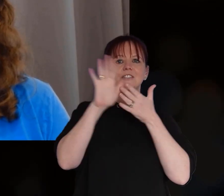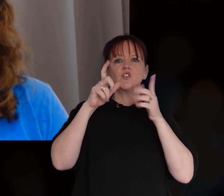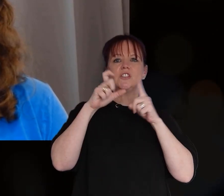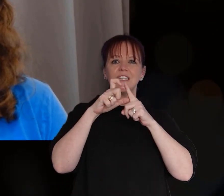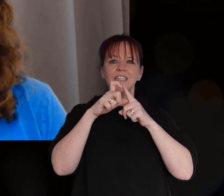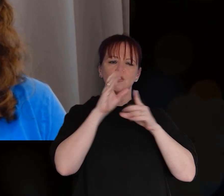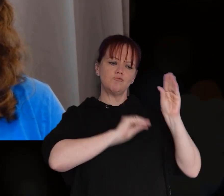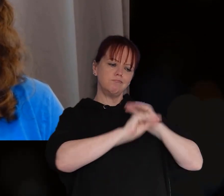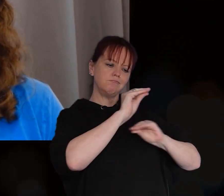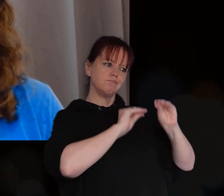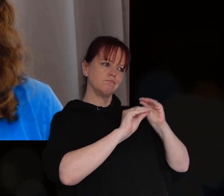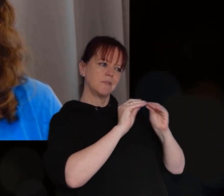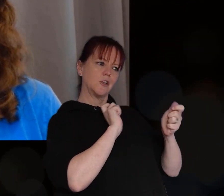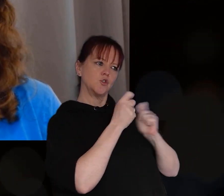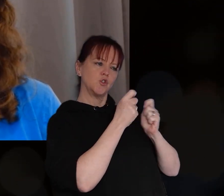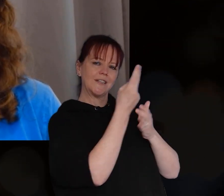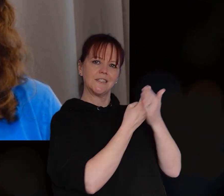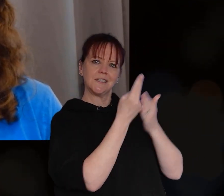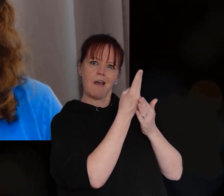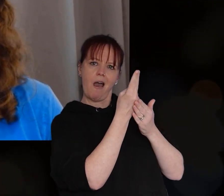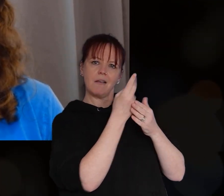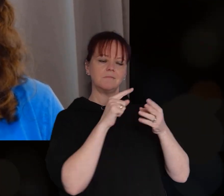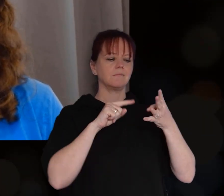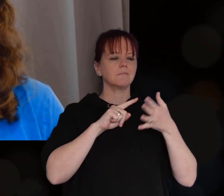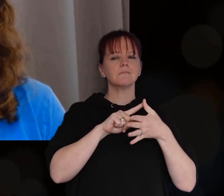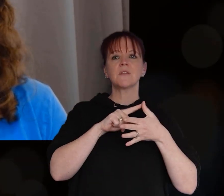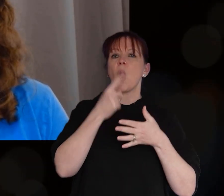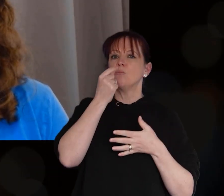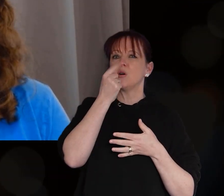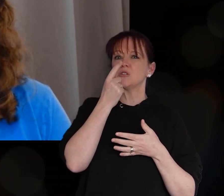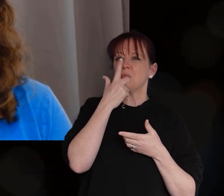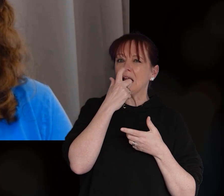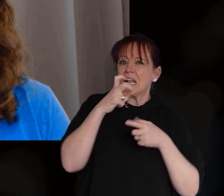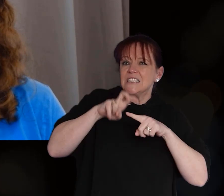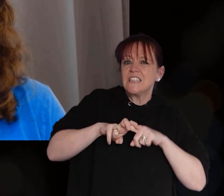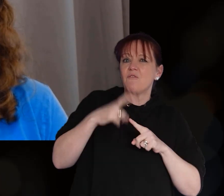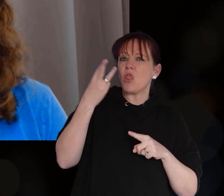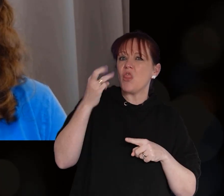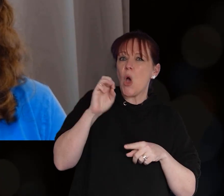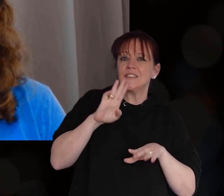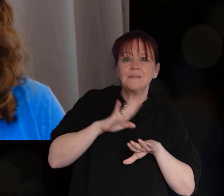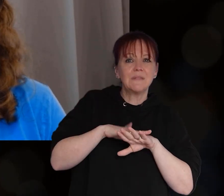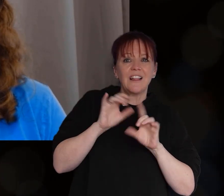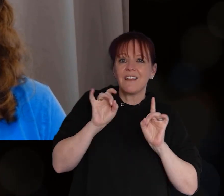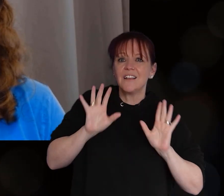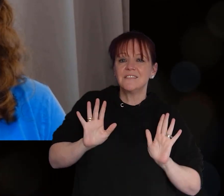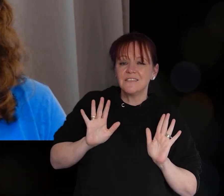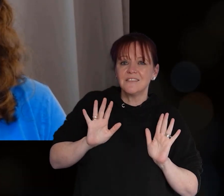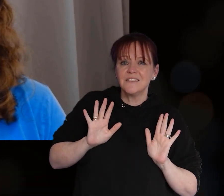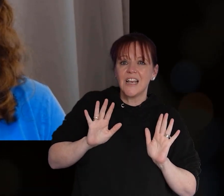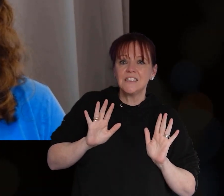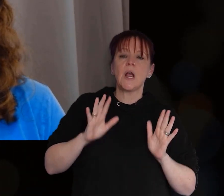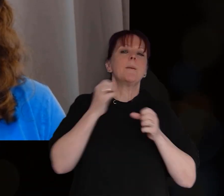"I May Only Be Able to Sit Through 30 minutes: Gaming Sickness and Its Impact on Players' Experiences With Games"